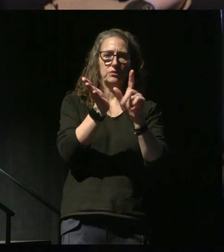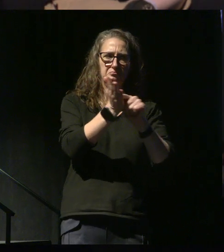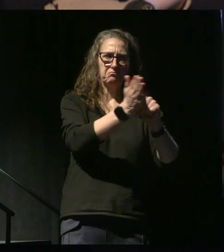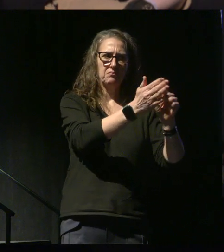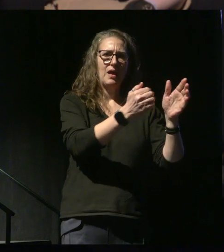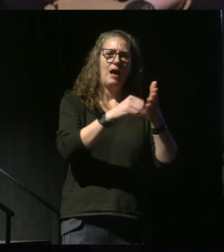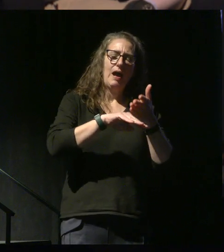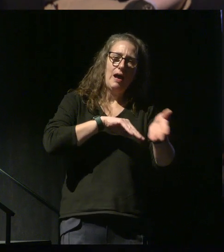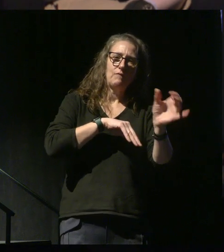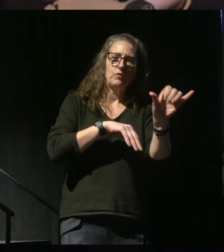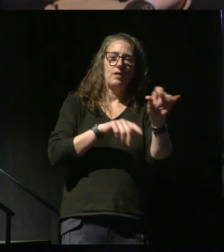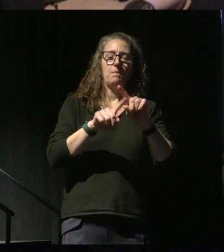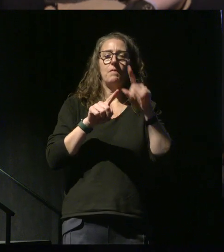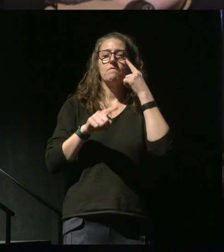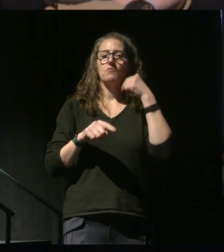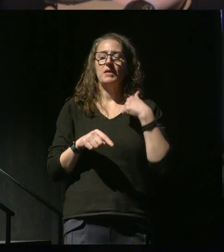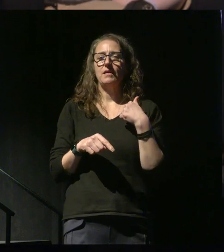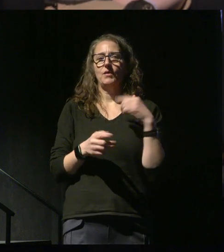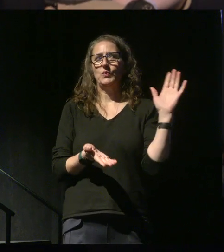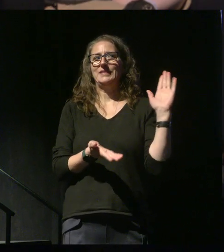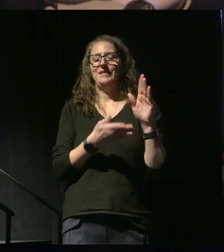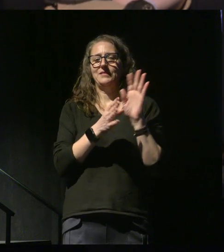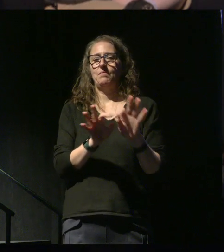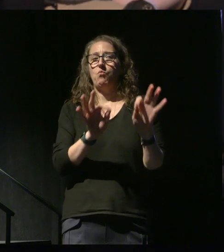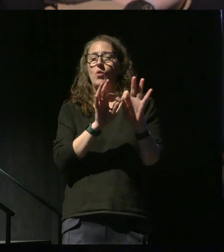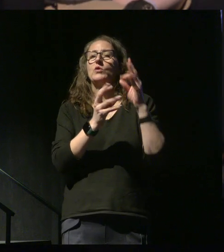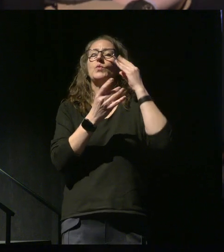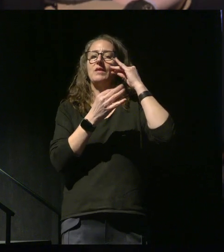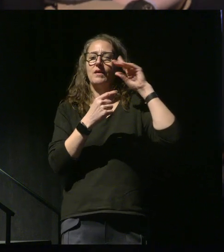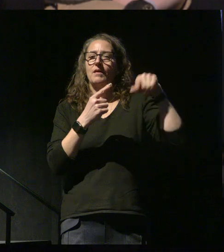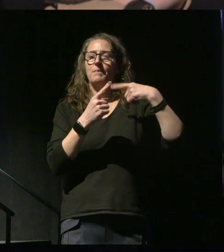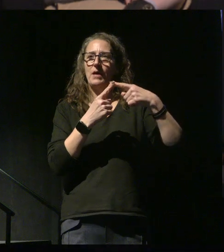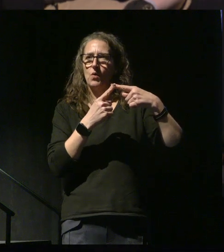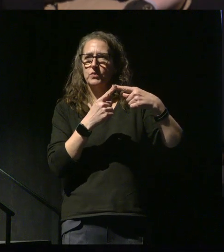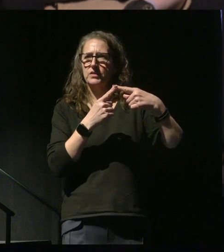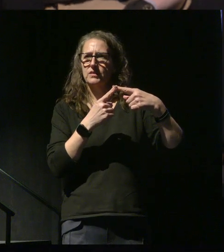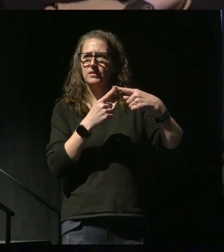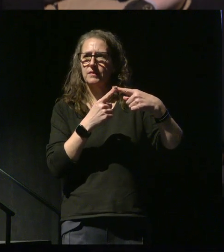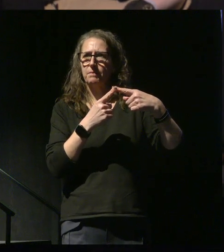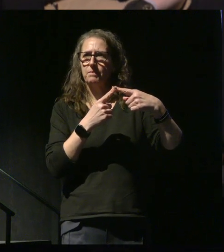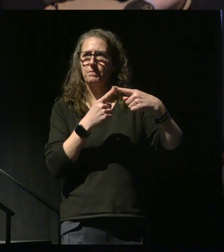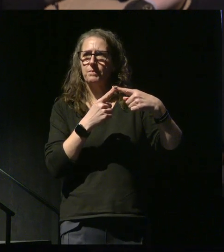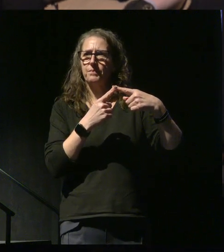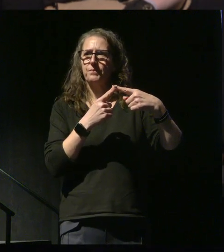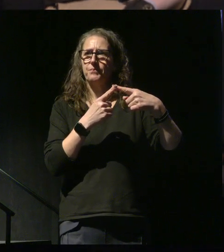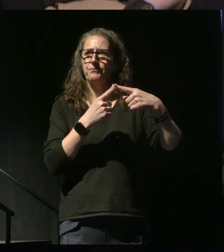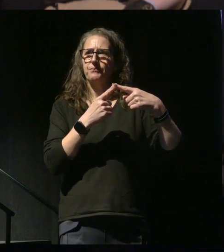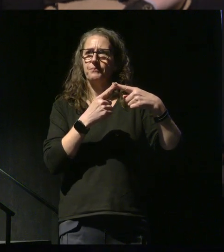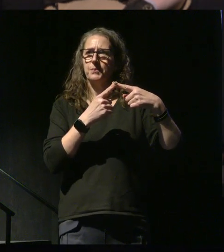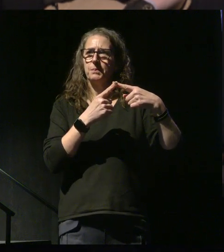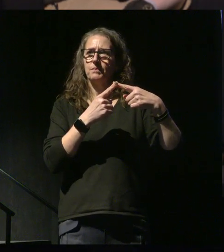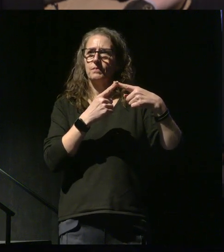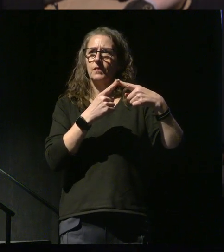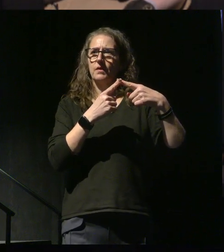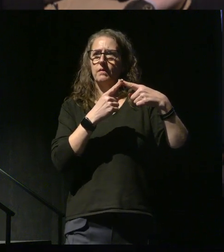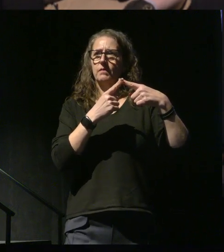it's actually been less important to think about precedent and more important to think about literary community. Mm-mm.